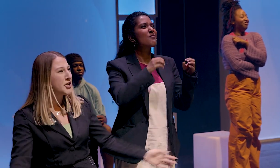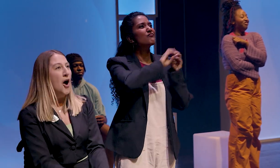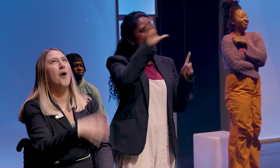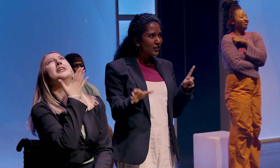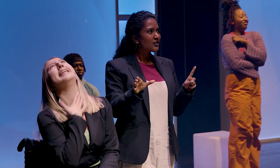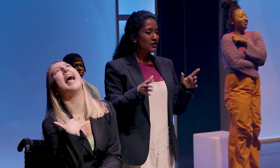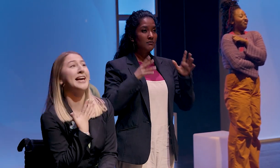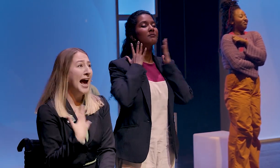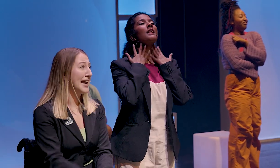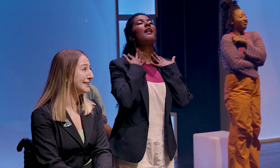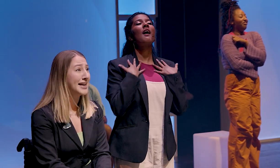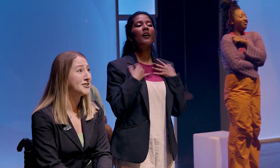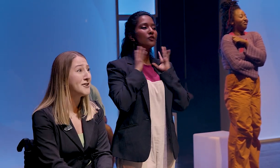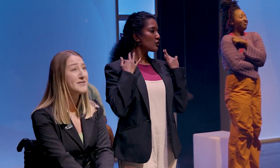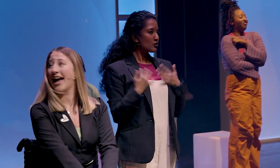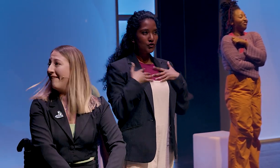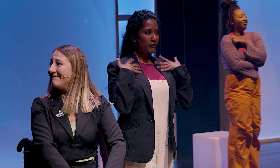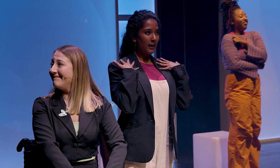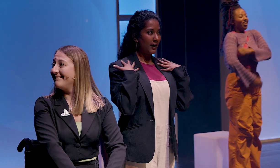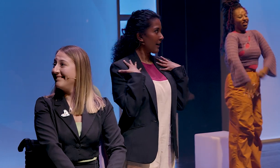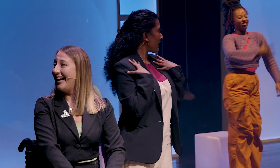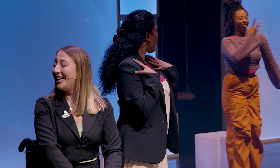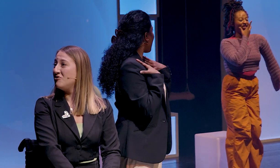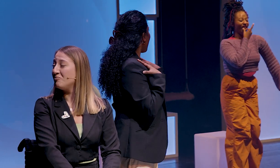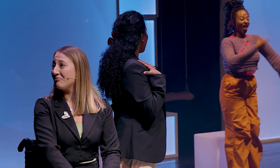Waller-Bridge! All neck an' antique jewelry! - It's so lovely to meet you, Katy.